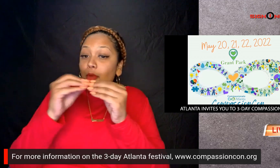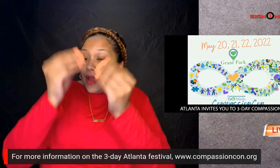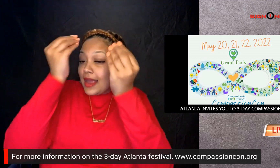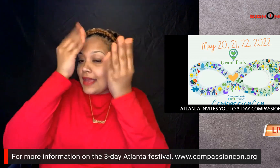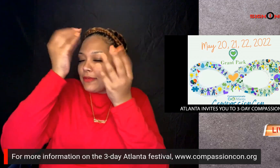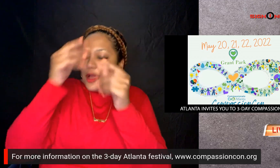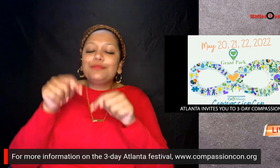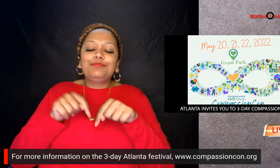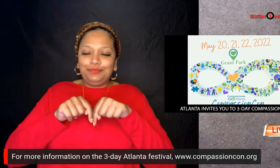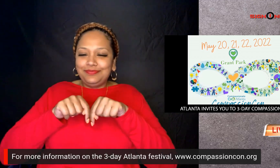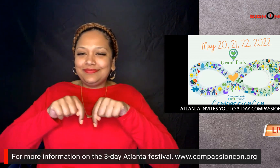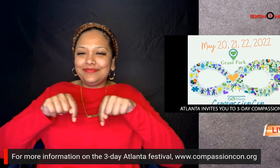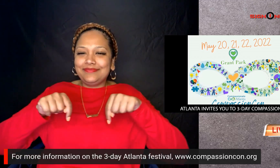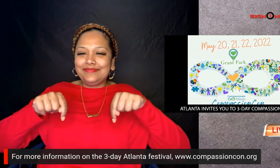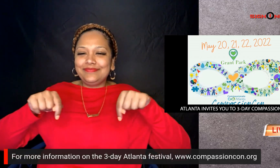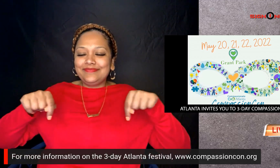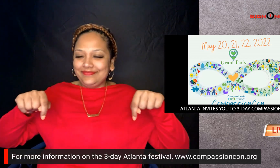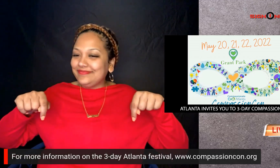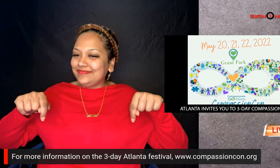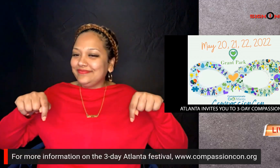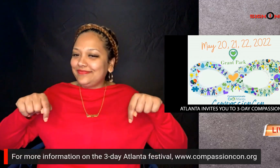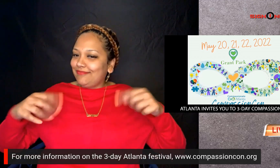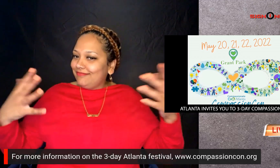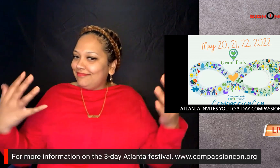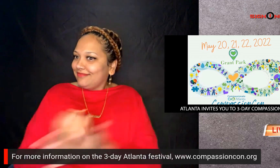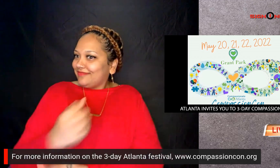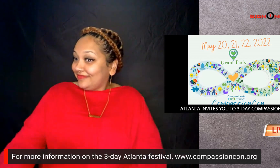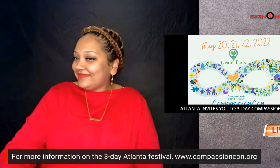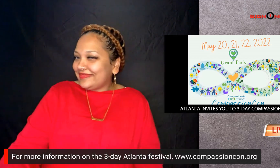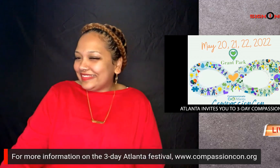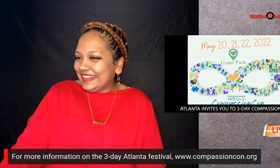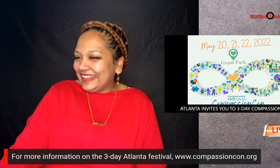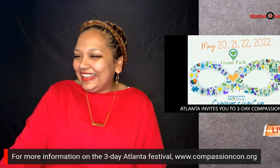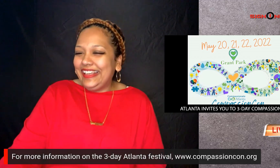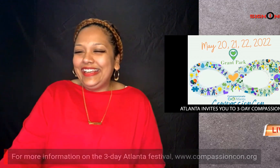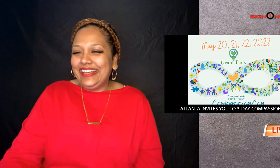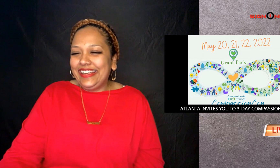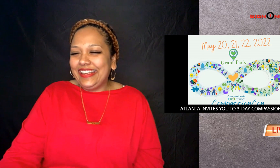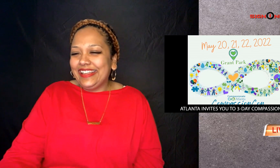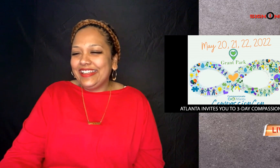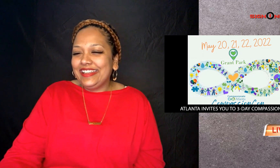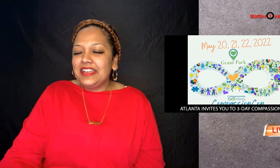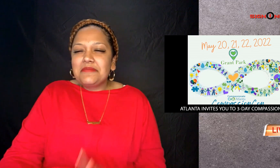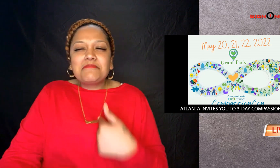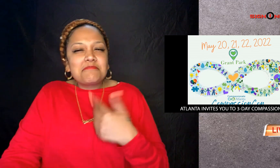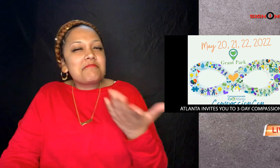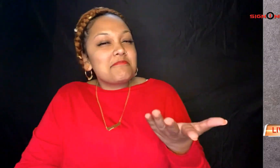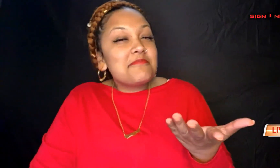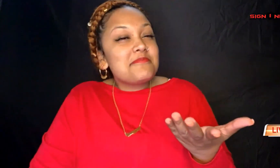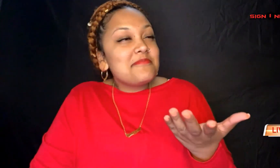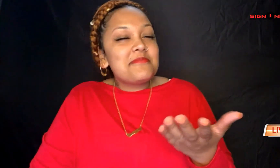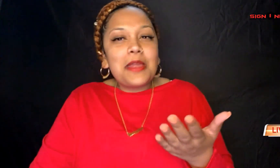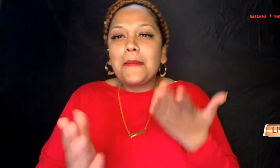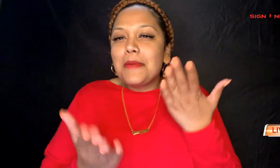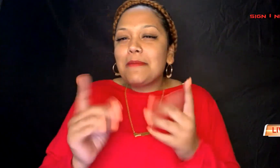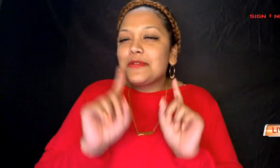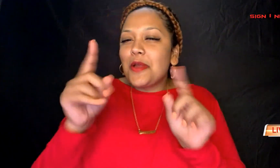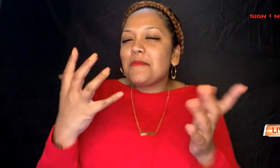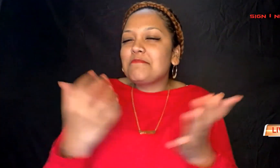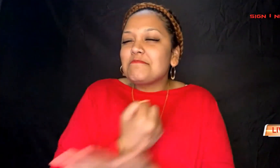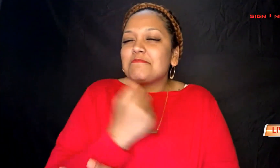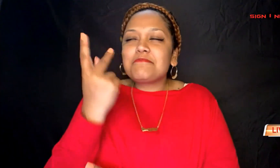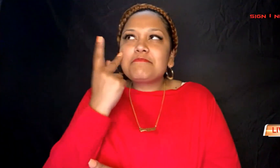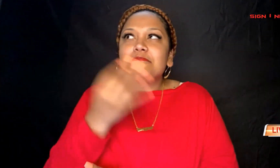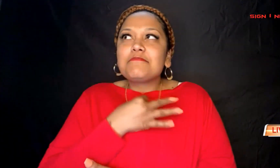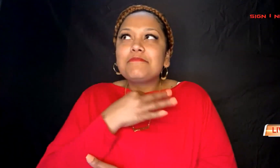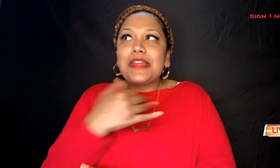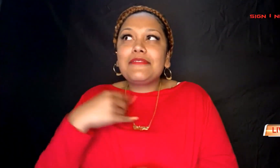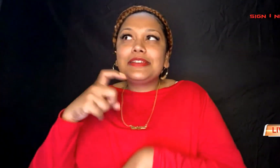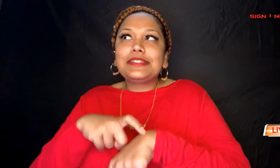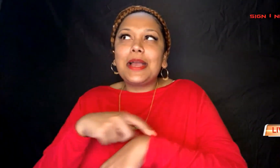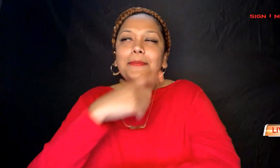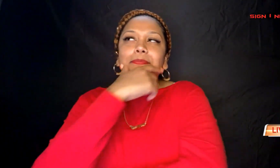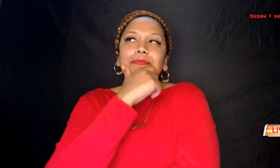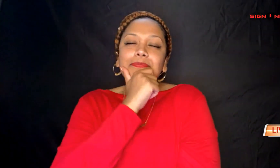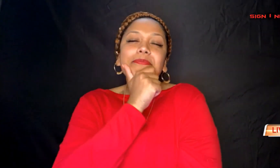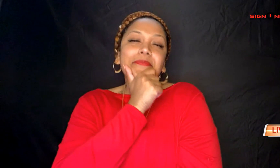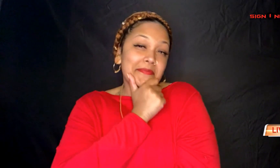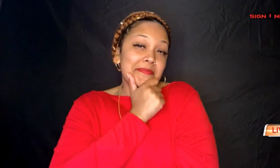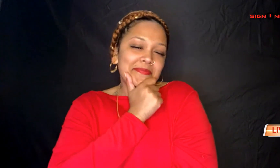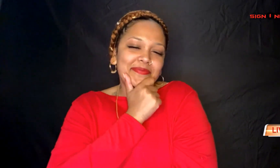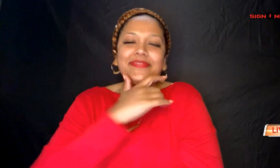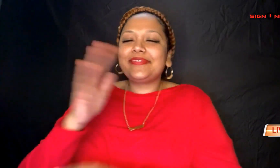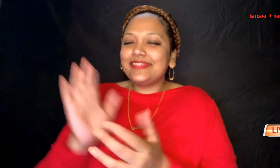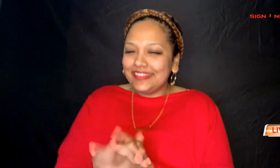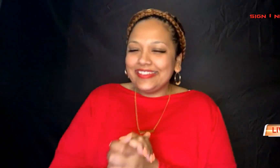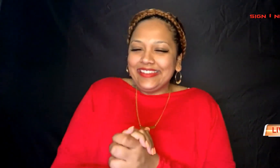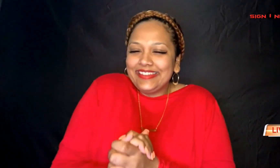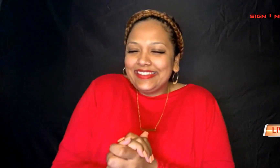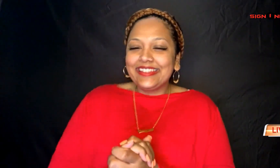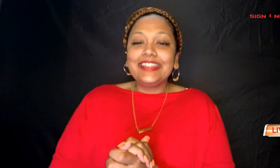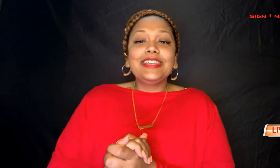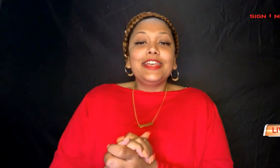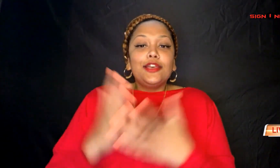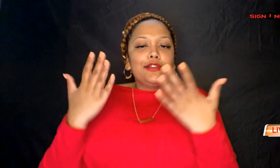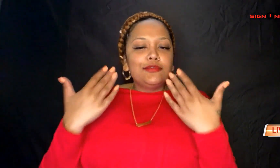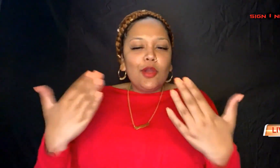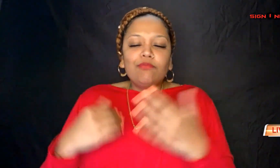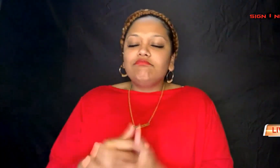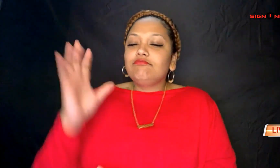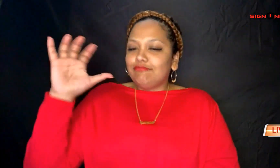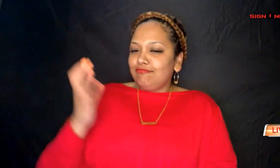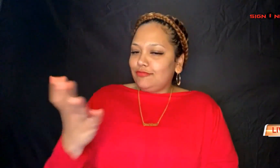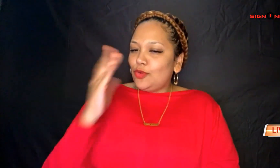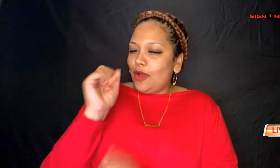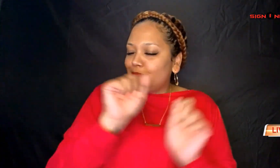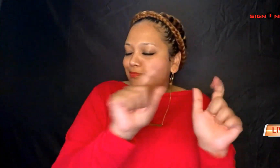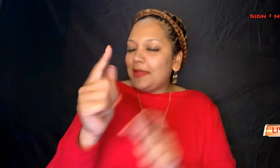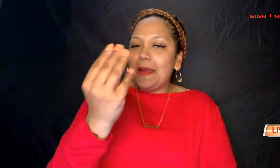had to this website I might come and check it out if I have time Sign1News will be broadcasting